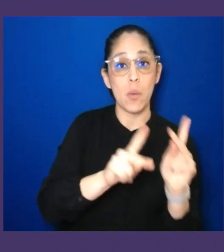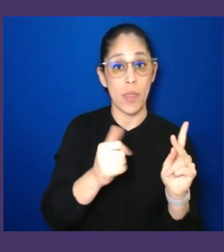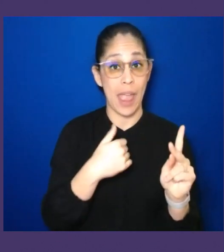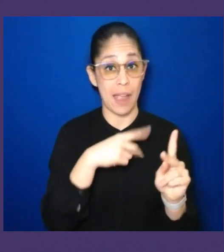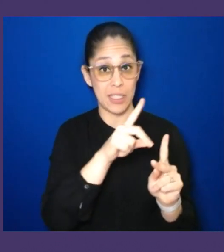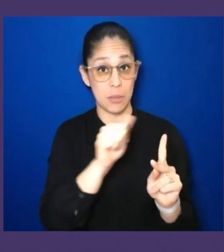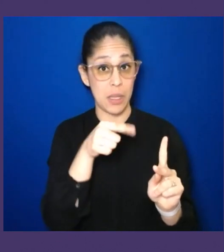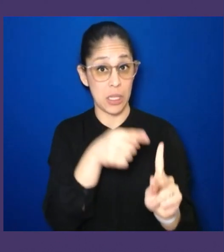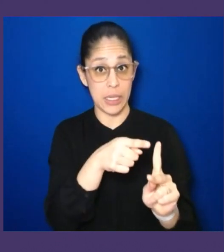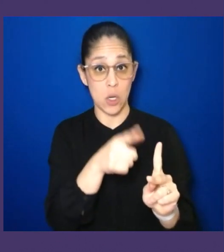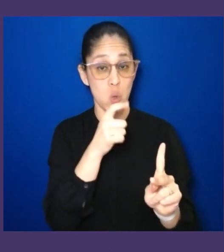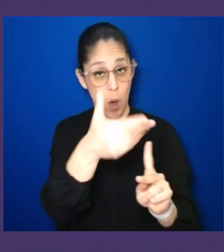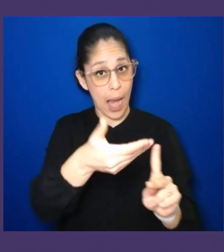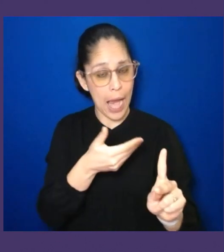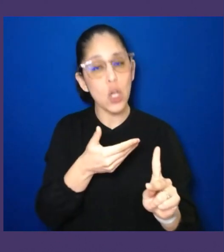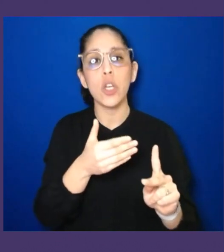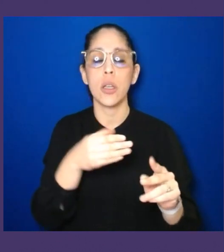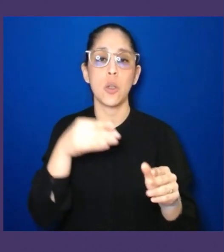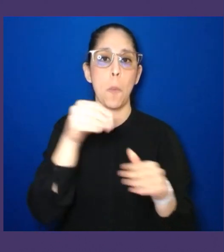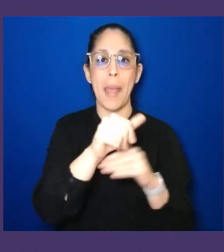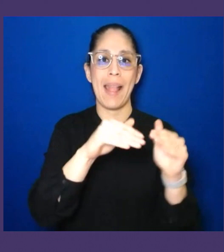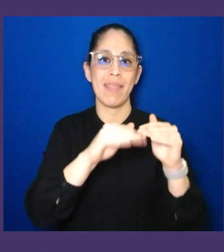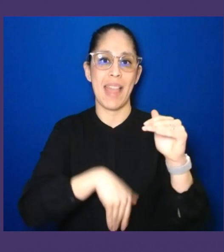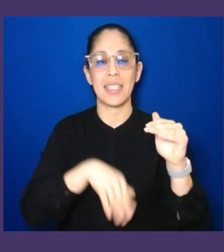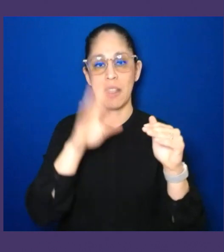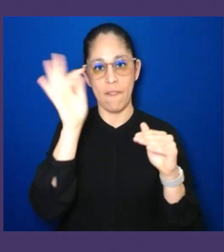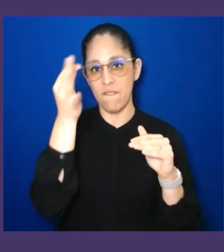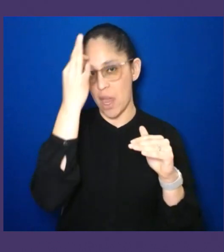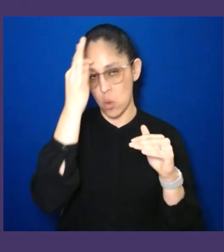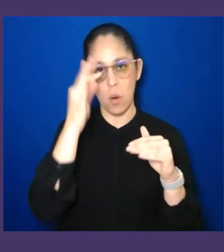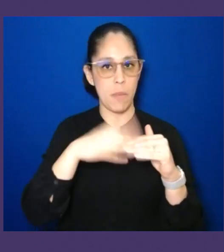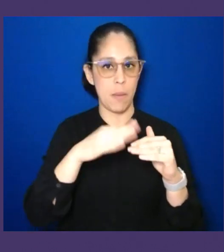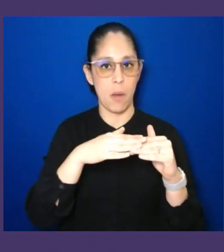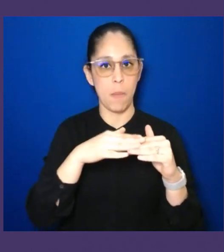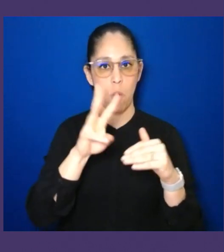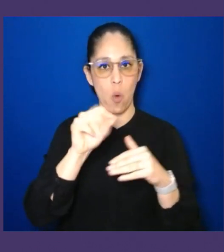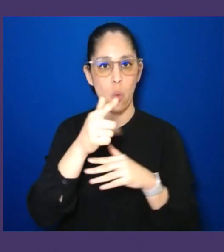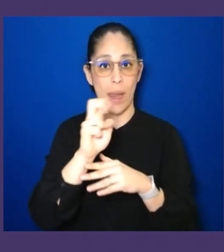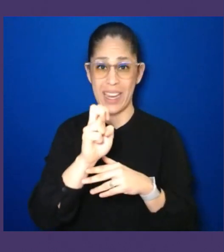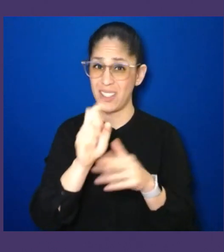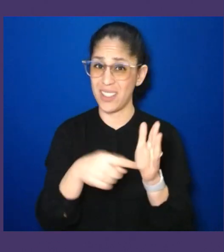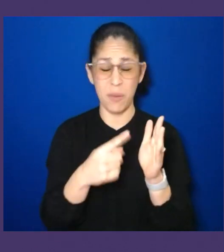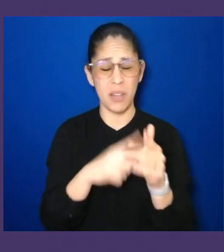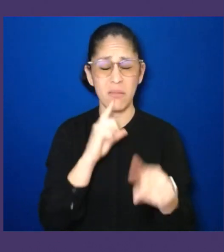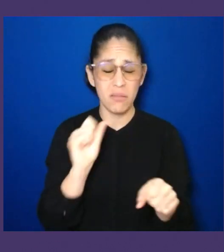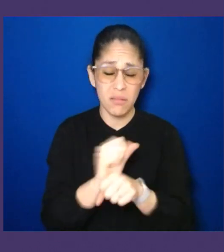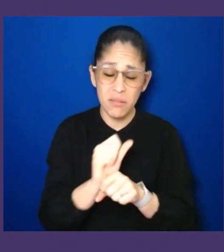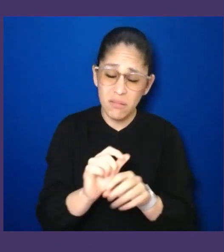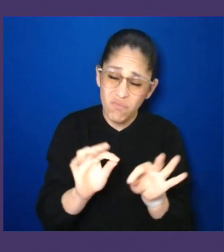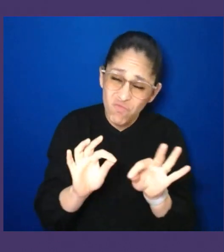sometimes as little as pennies on the dollar. What's so interesting to me is, this issue is important to us here in the US,